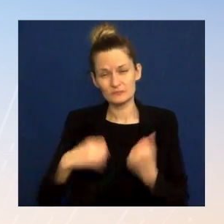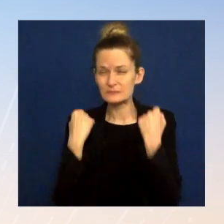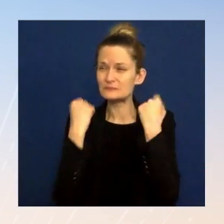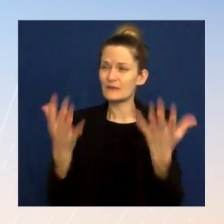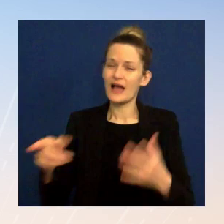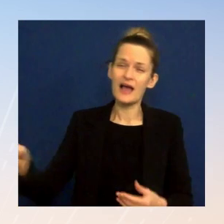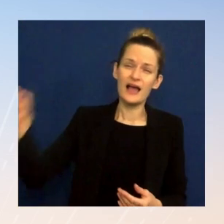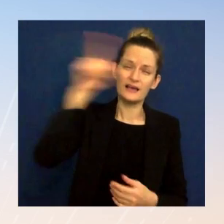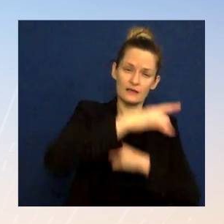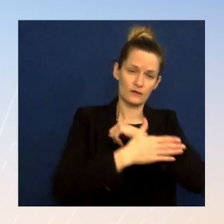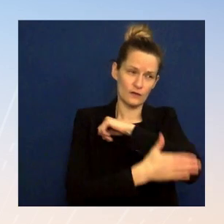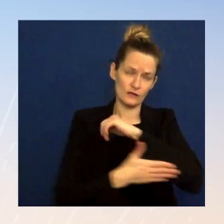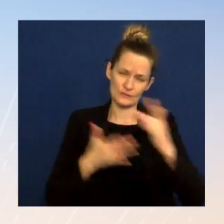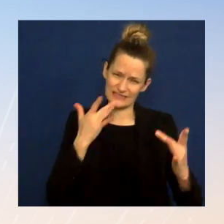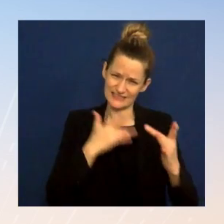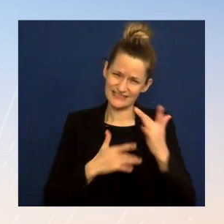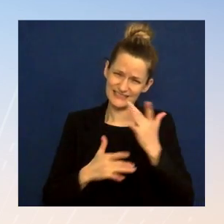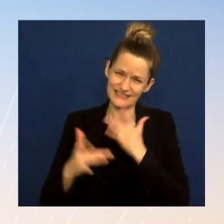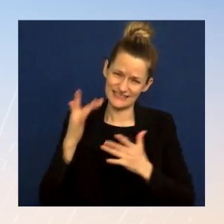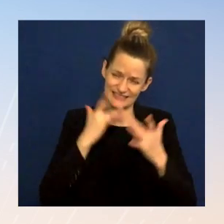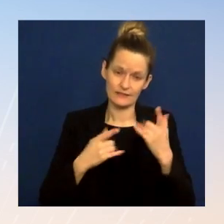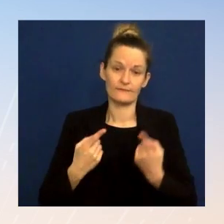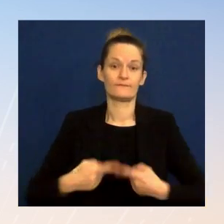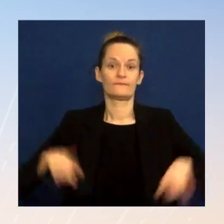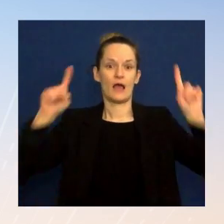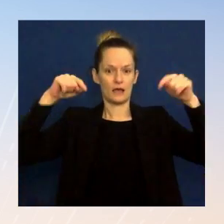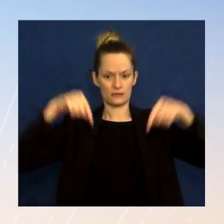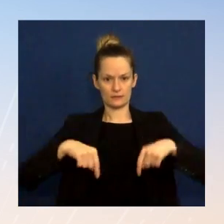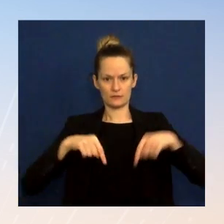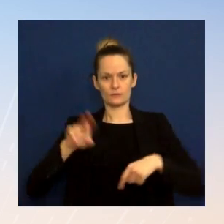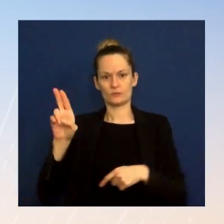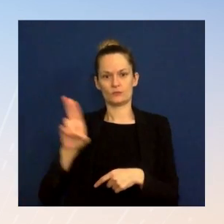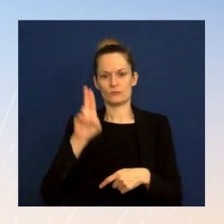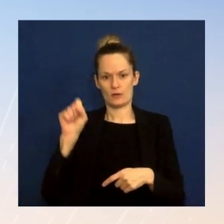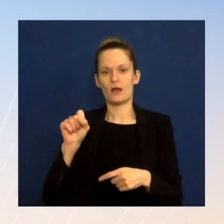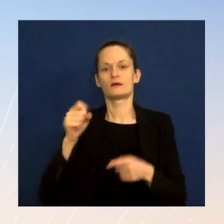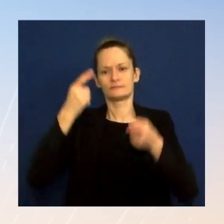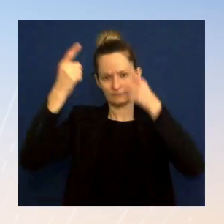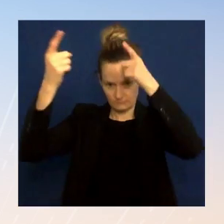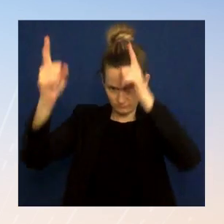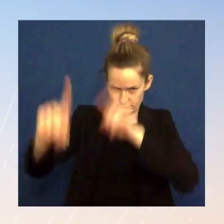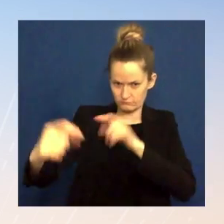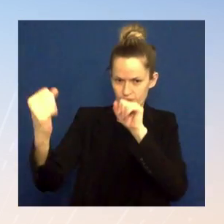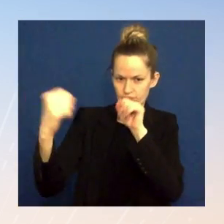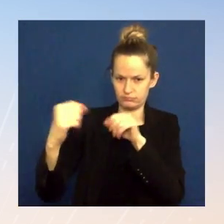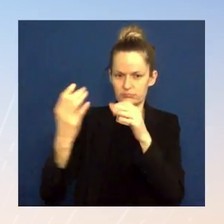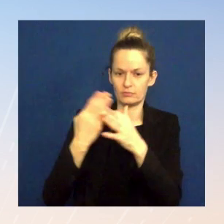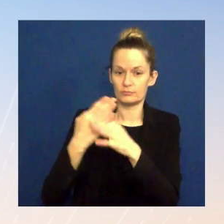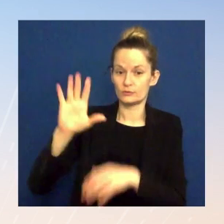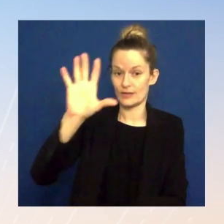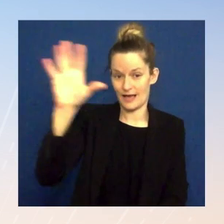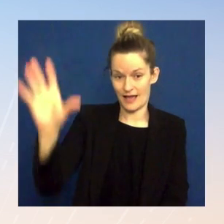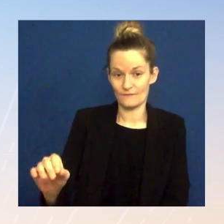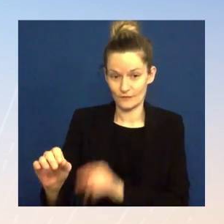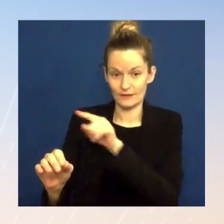of a U.S.-brokered deal between the African Union and Moderna to get doses to the continent which much -- with much-needed urgency.